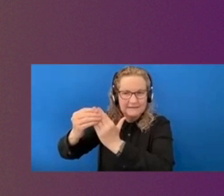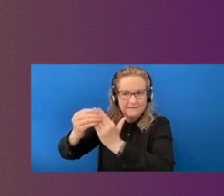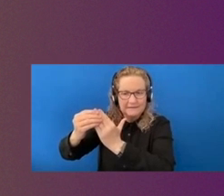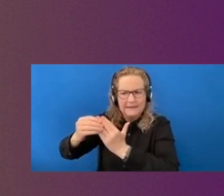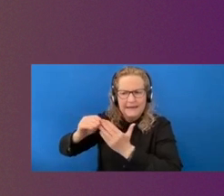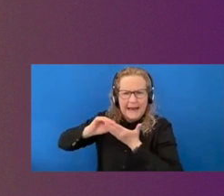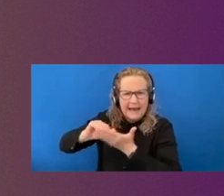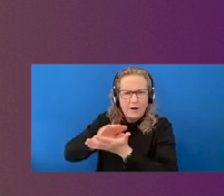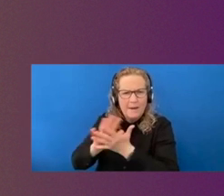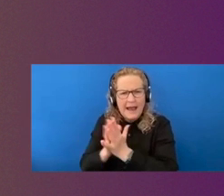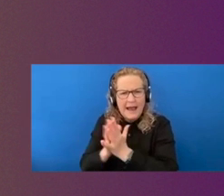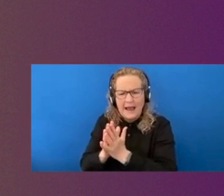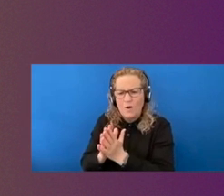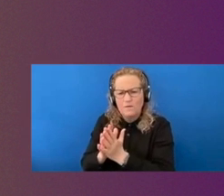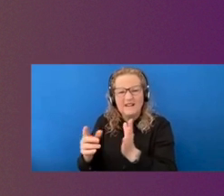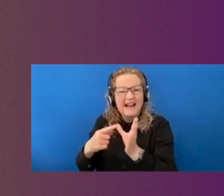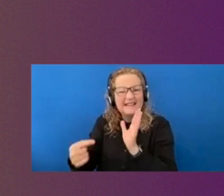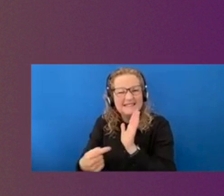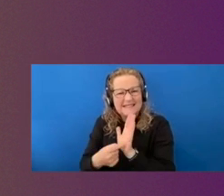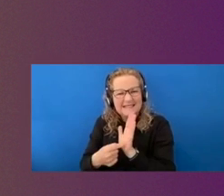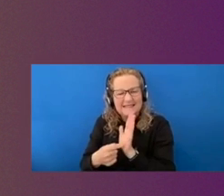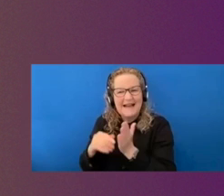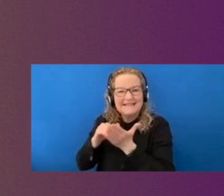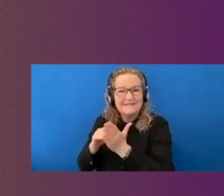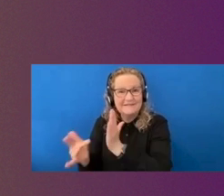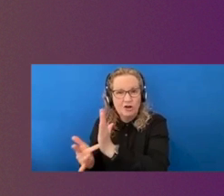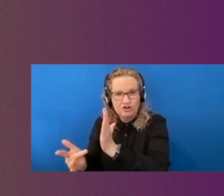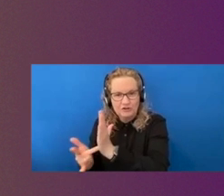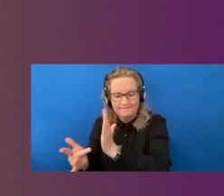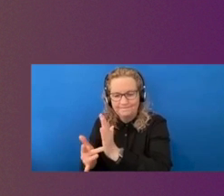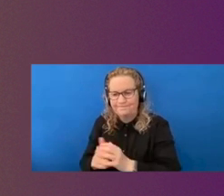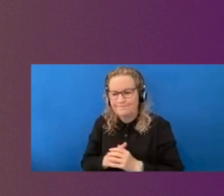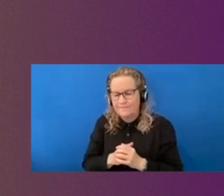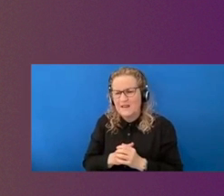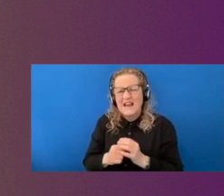so i'm curious what do you think the role of technology should be and what barriers do you